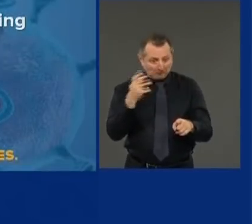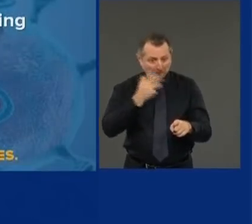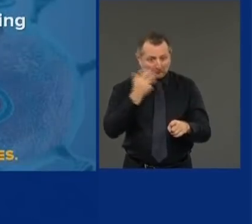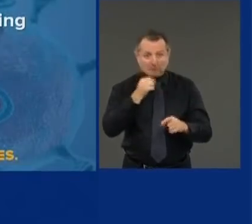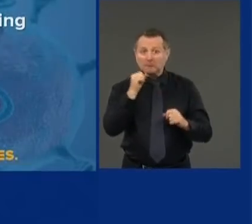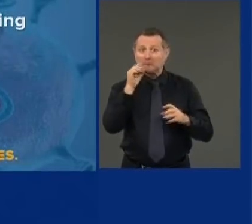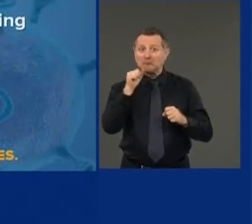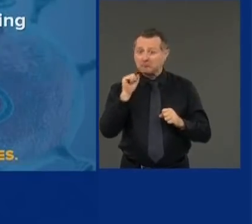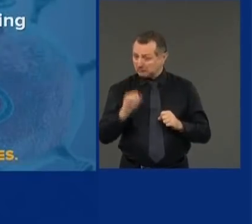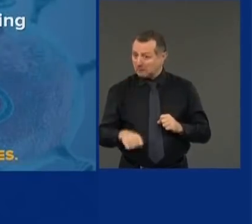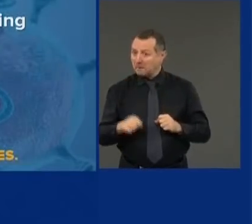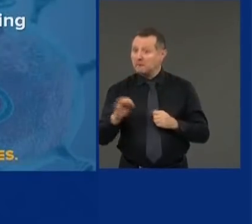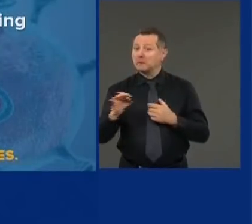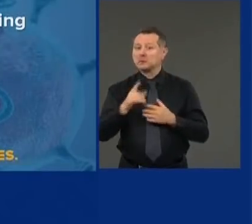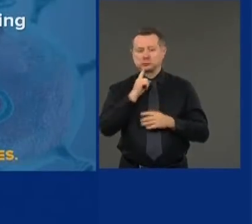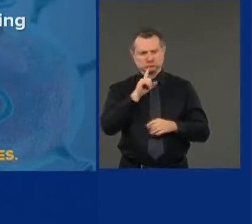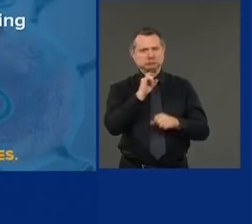FILTERS CAN ACTUALLY FILTER OUT